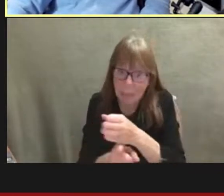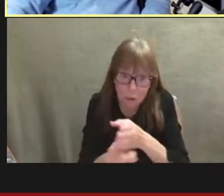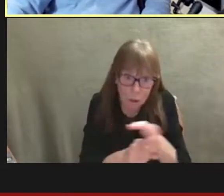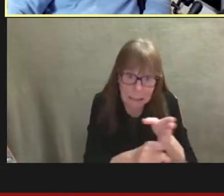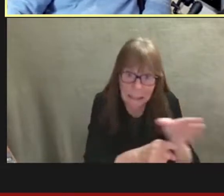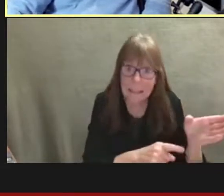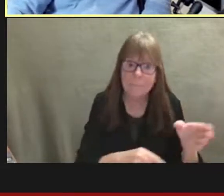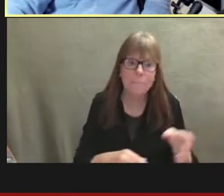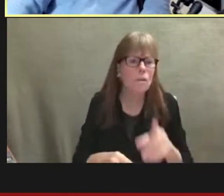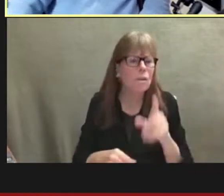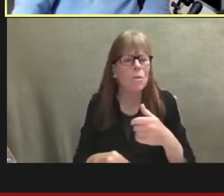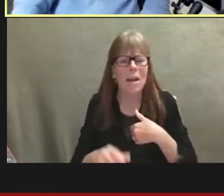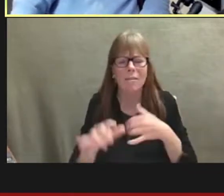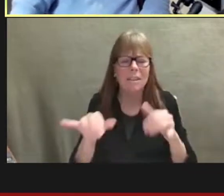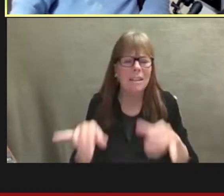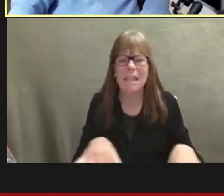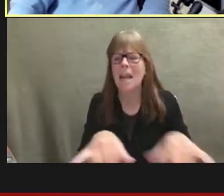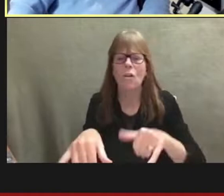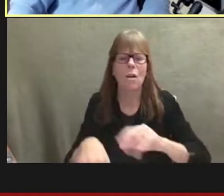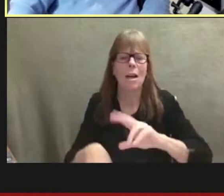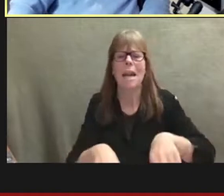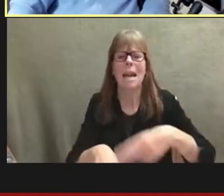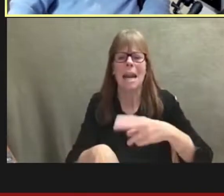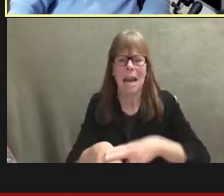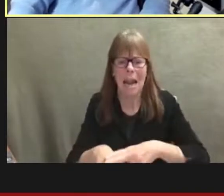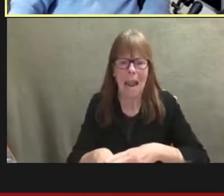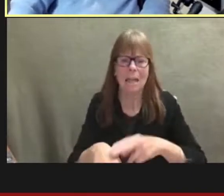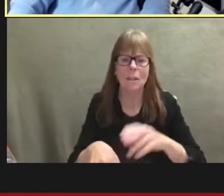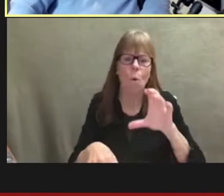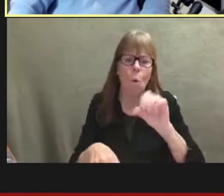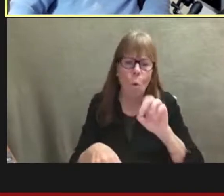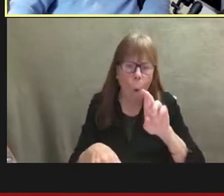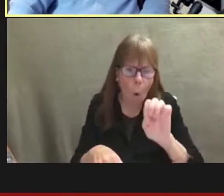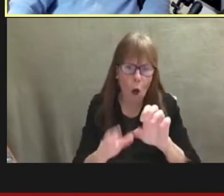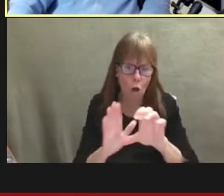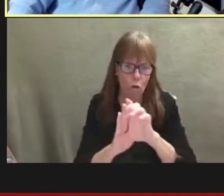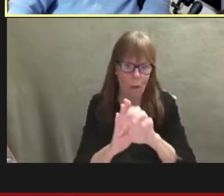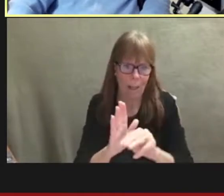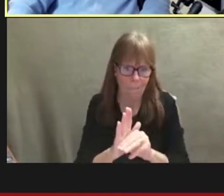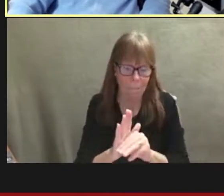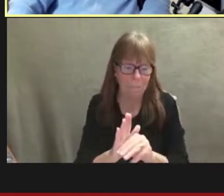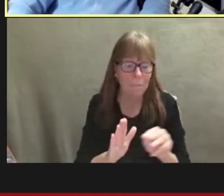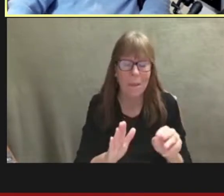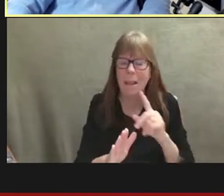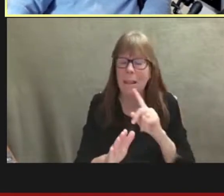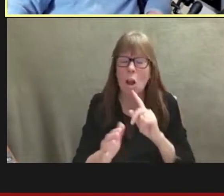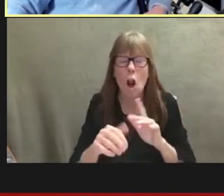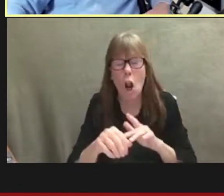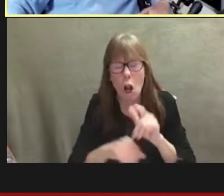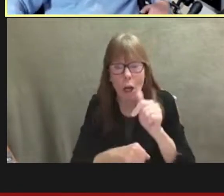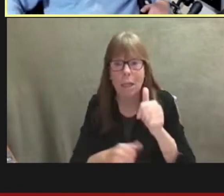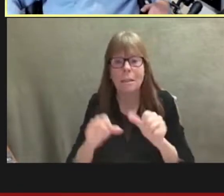standardized national core curriculum that, at the earliest opportunity, introduces students